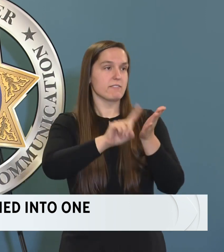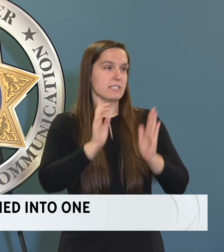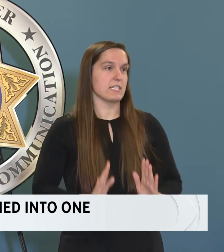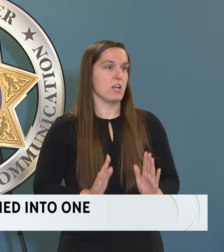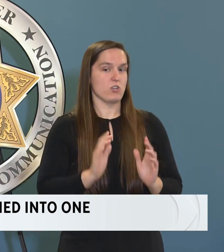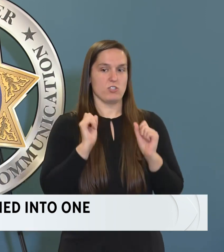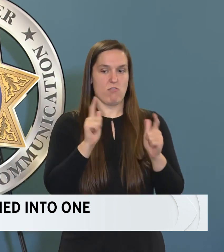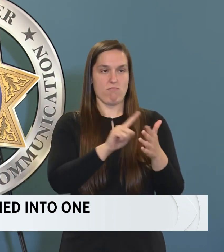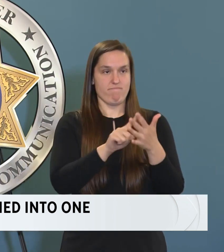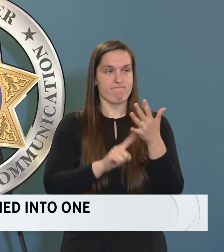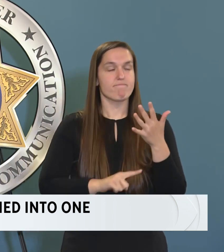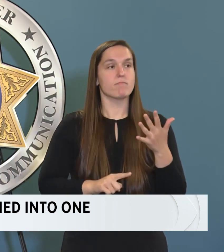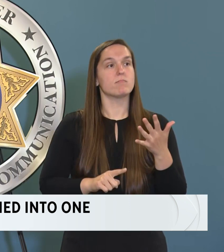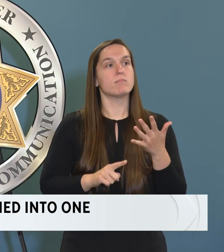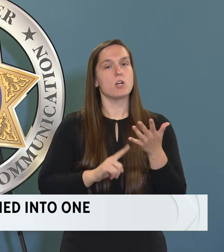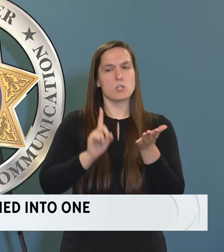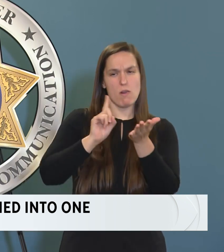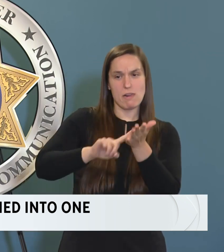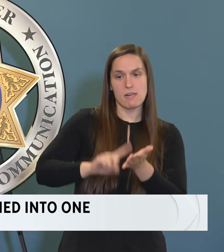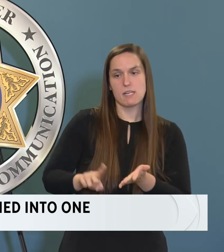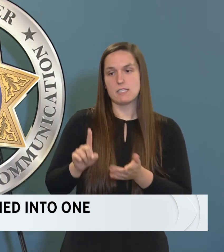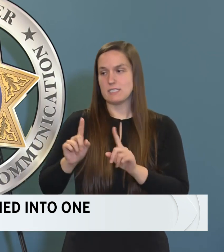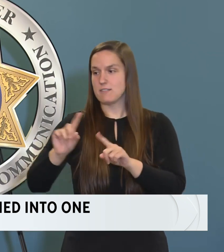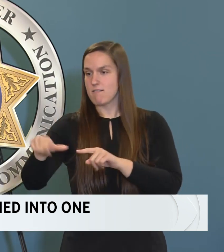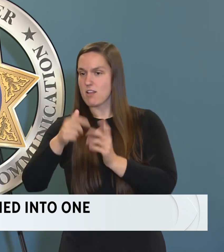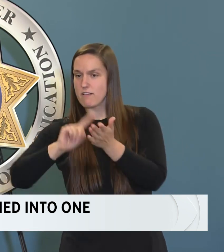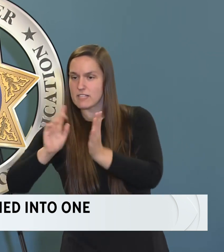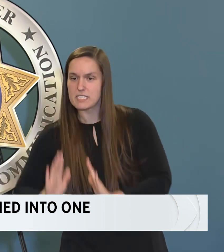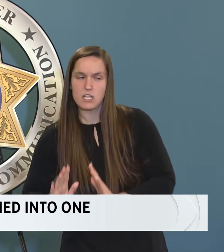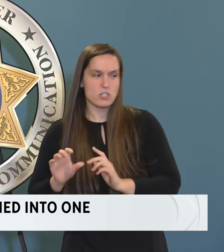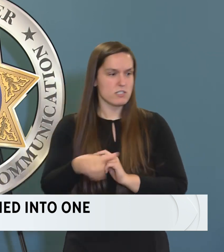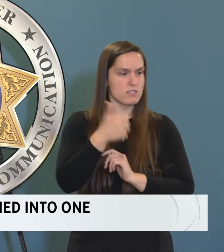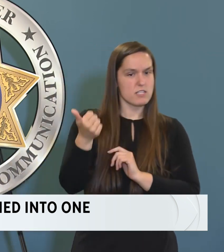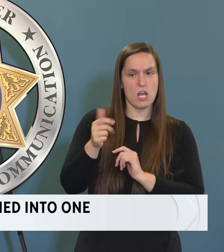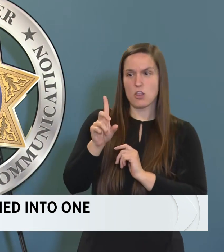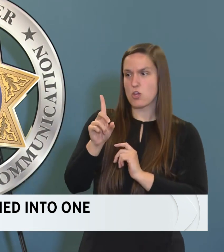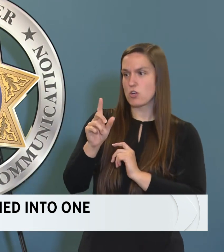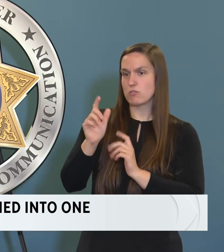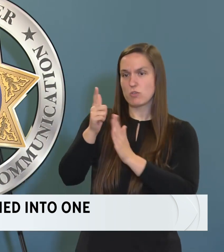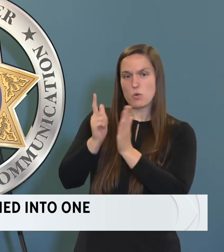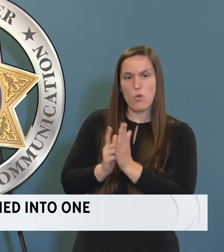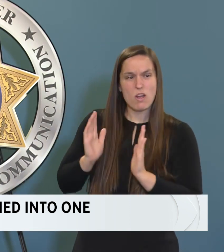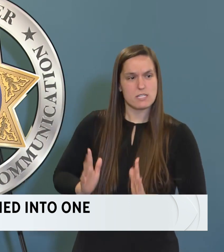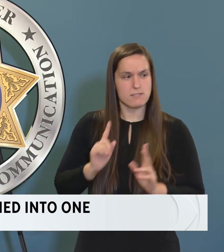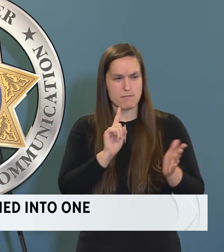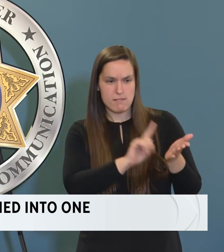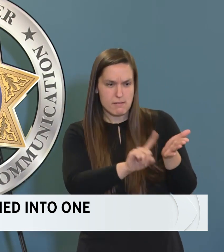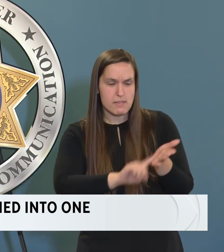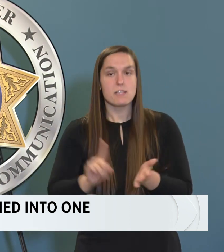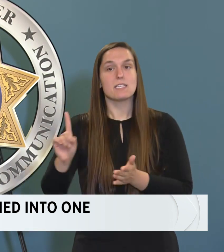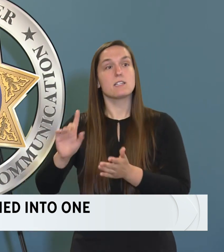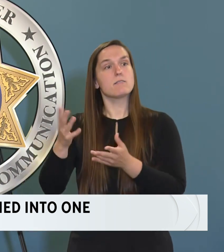LAW. THE DECISION WE REACH TODAY'S BASED ON THE EXPERTS, THE INVESTIGATORS BUT ALSO